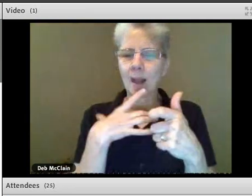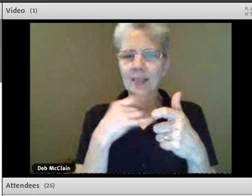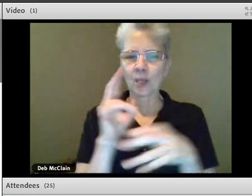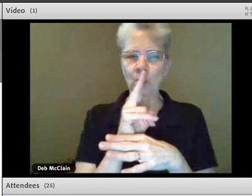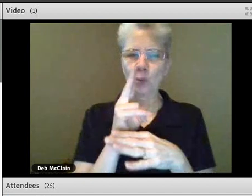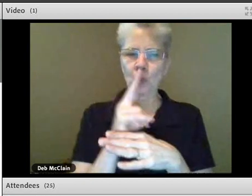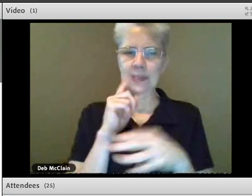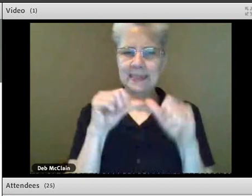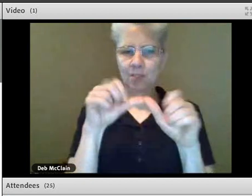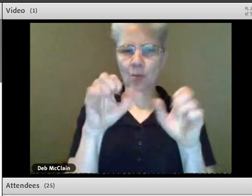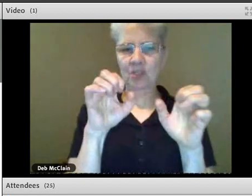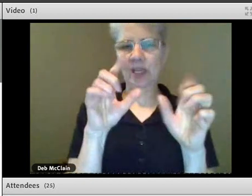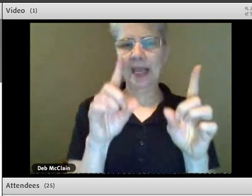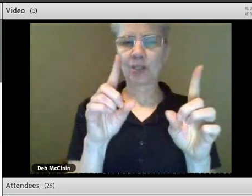for was continuing education.